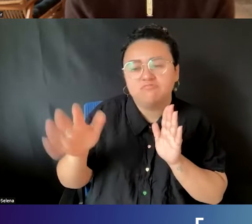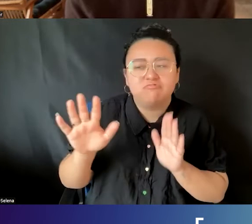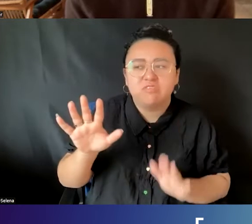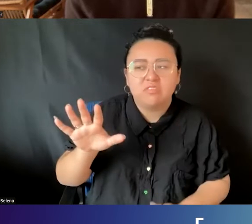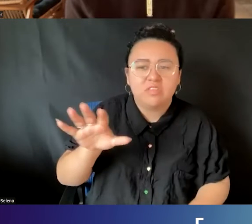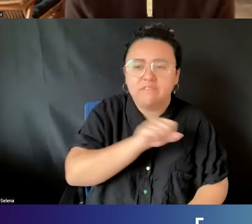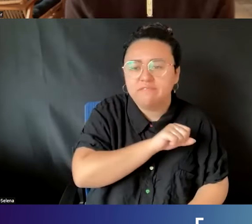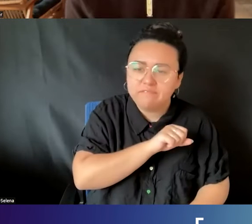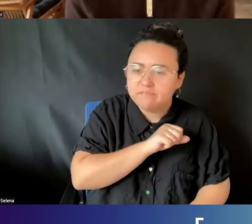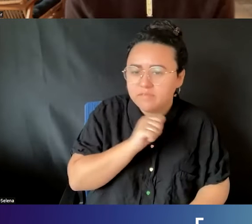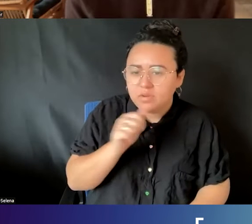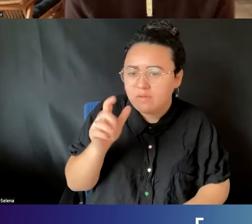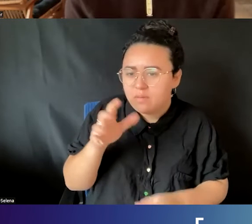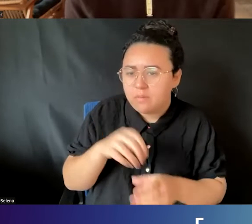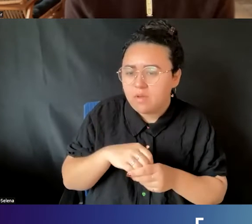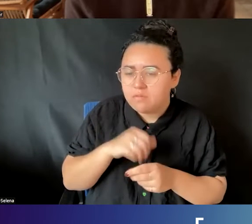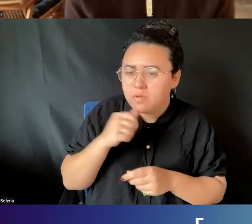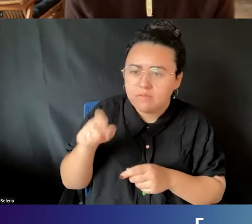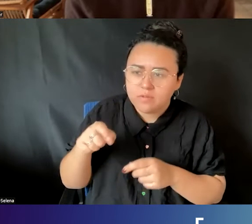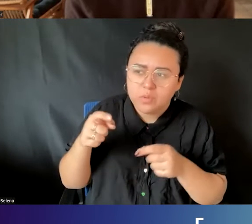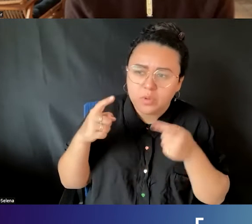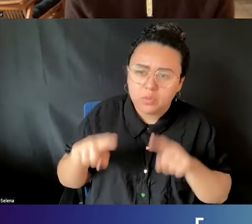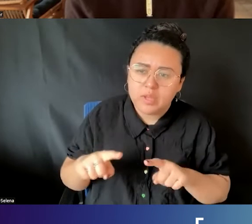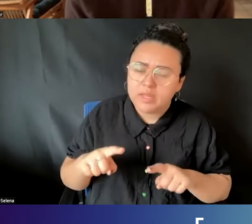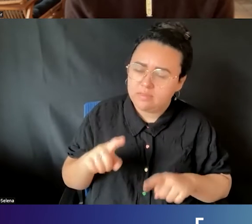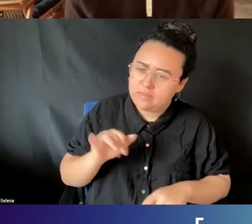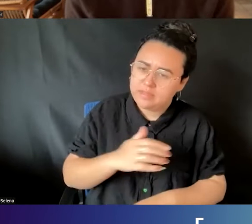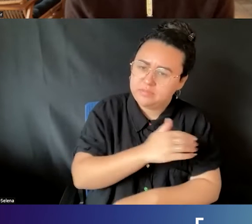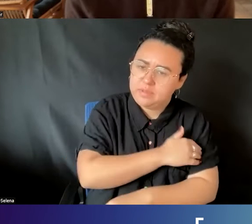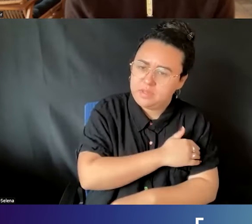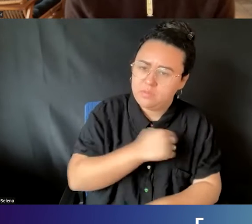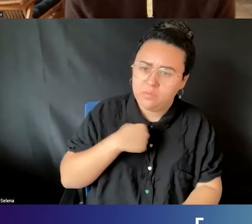play is to to just know that we don't have to be desperate for the deals.